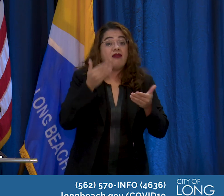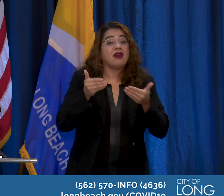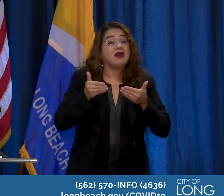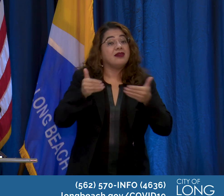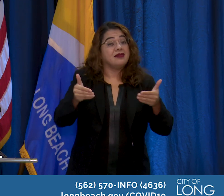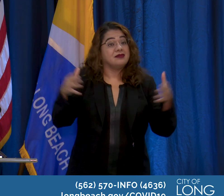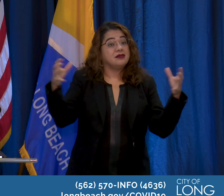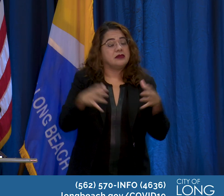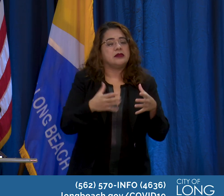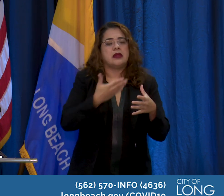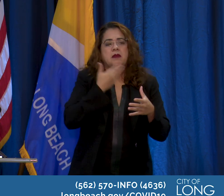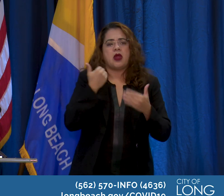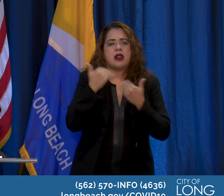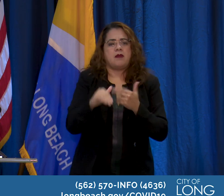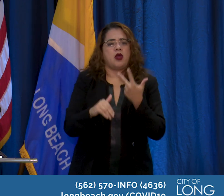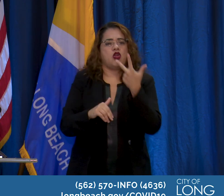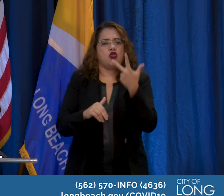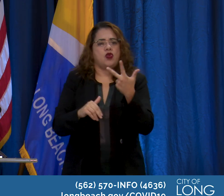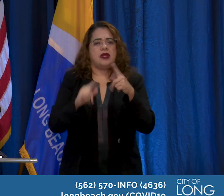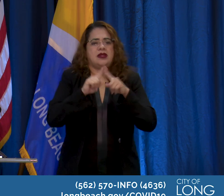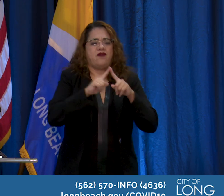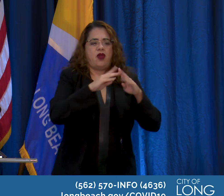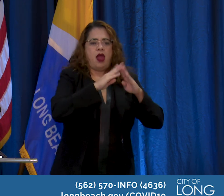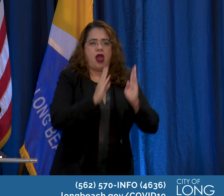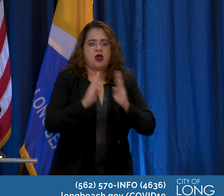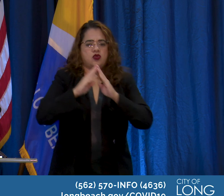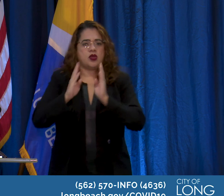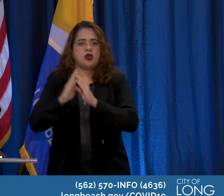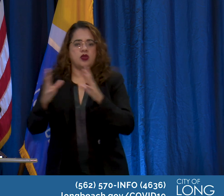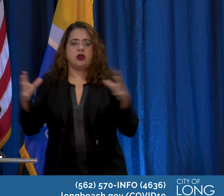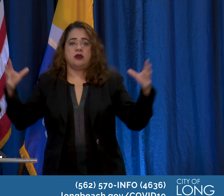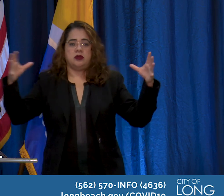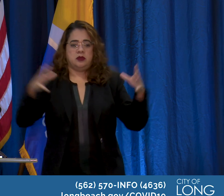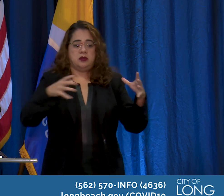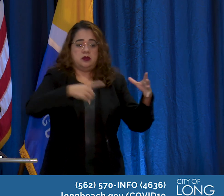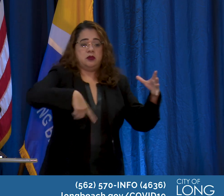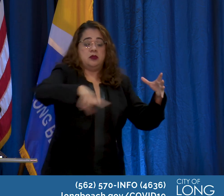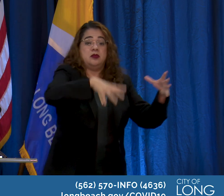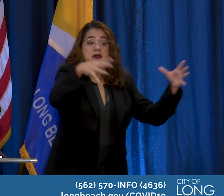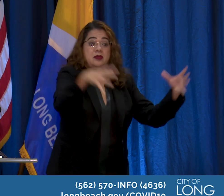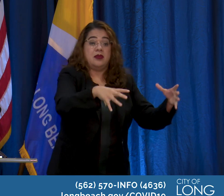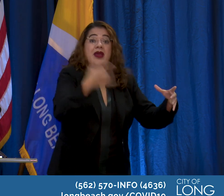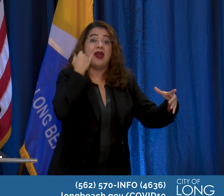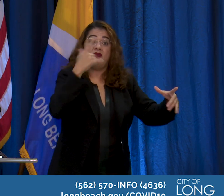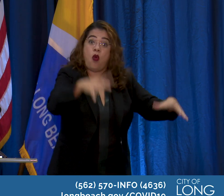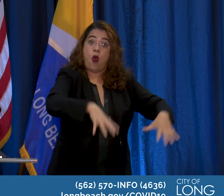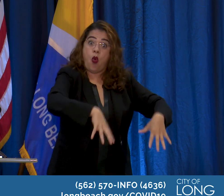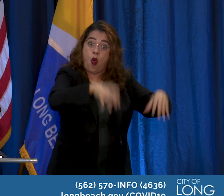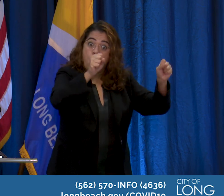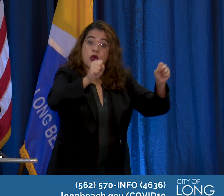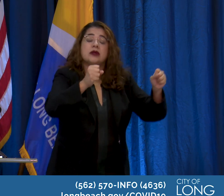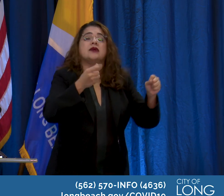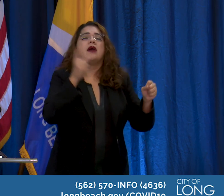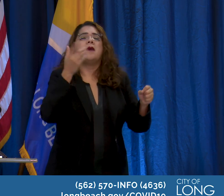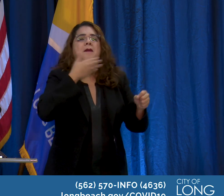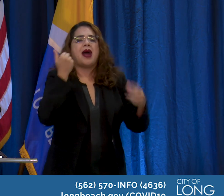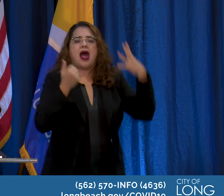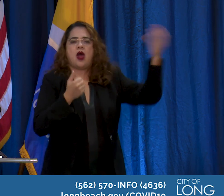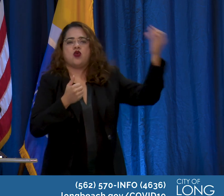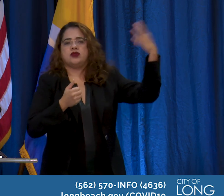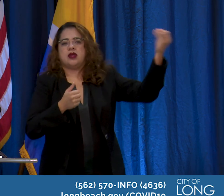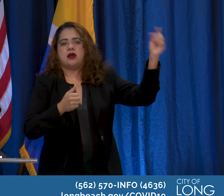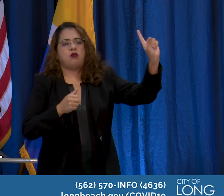face coverings when gathering within those settings, hosting gatherings outdoors only,